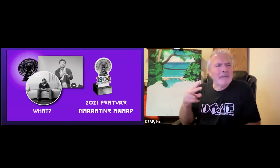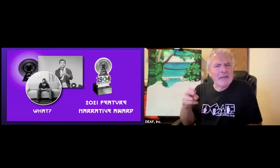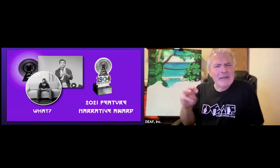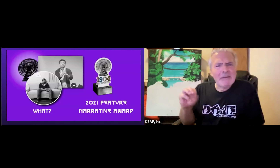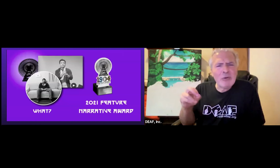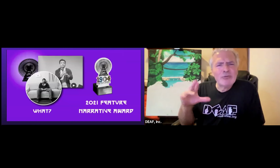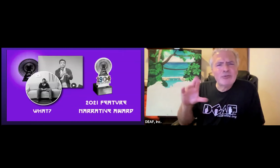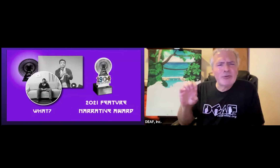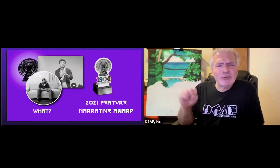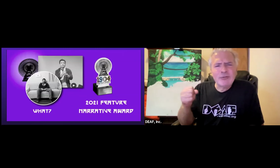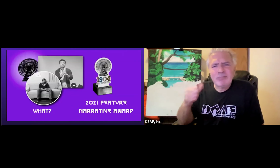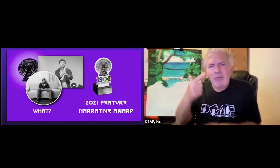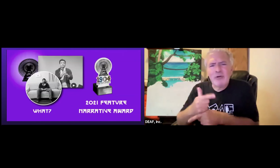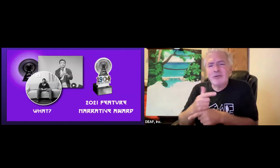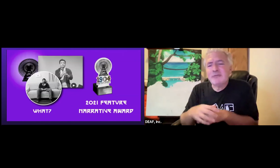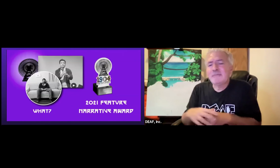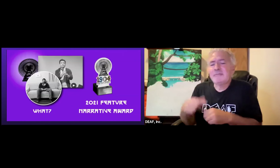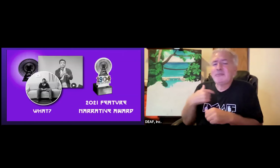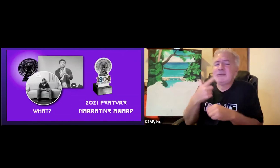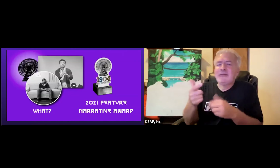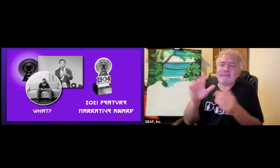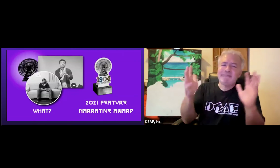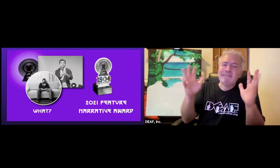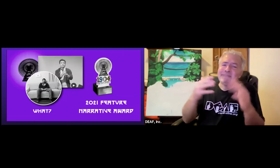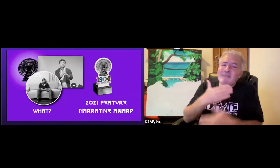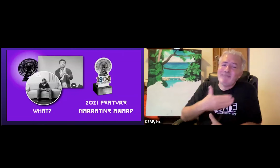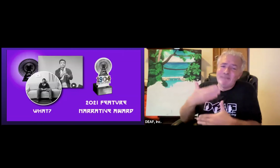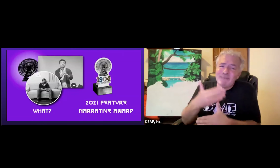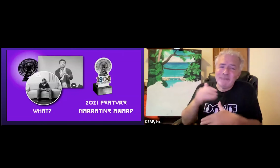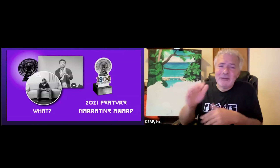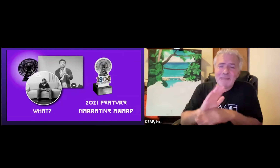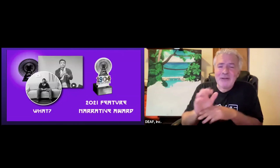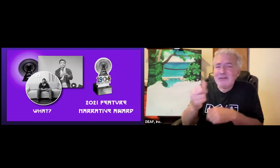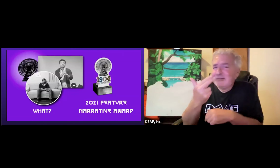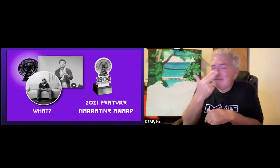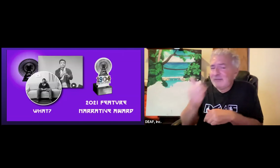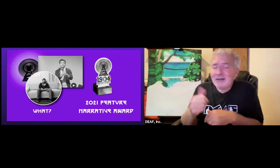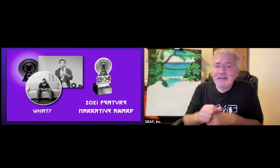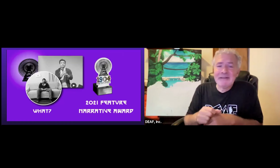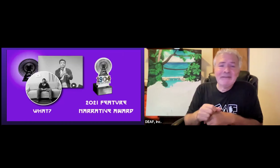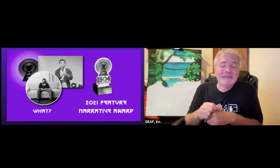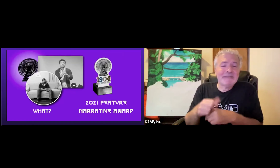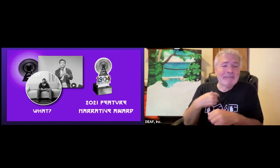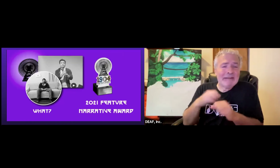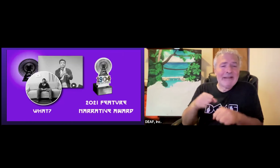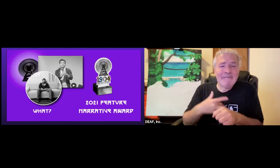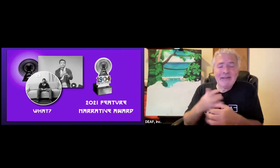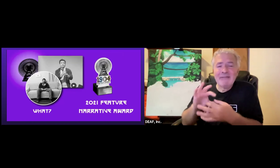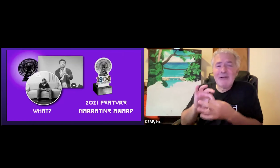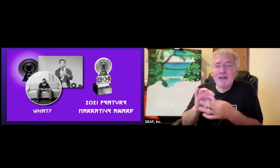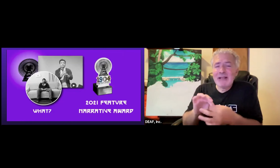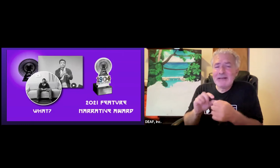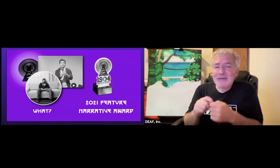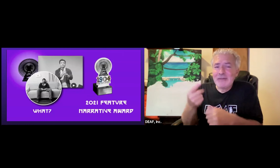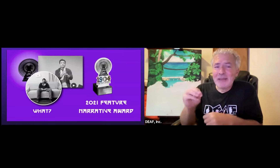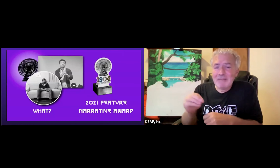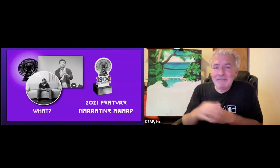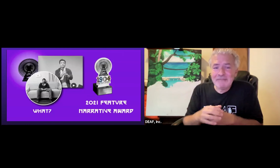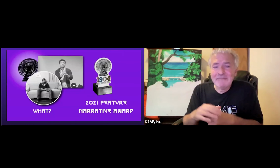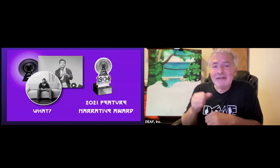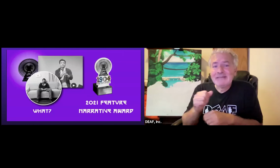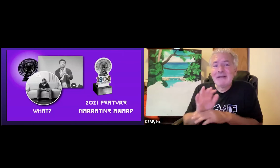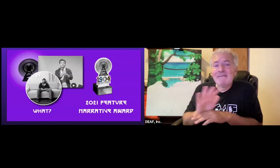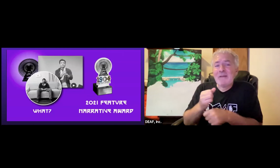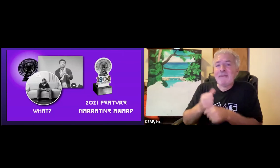By the Maucere brothers. Congrats, I really enjoyed that movie. And it was very funny and highly relatable.